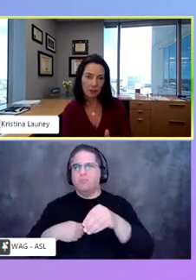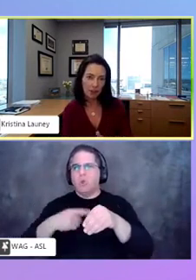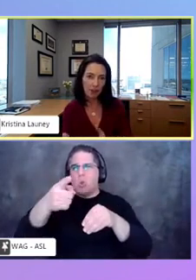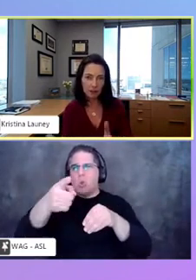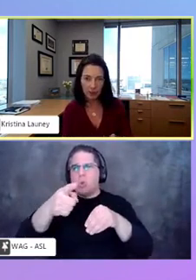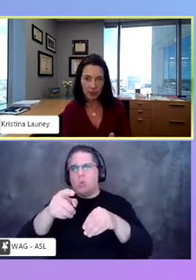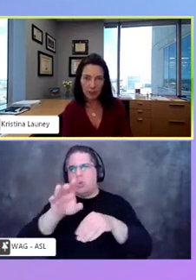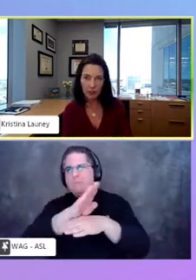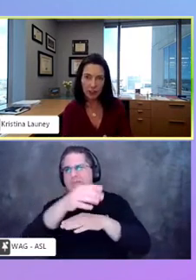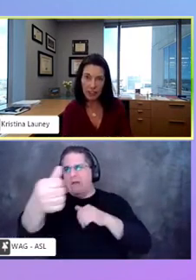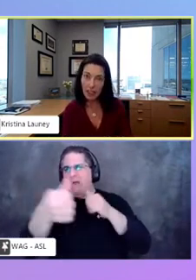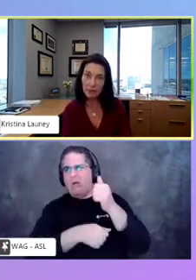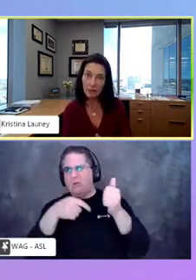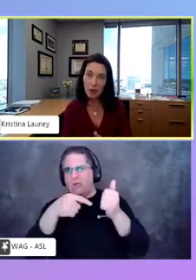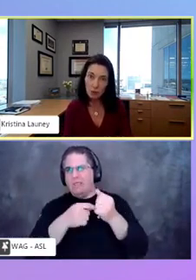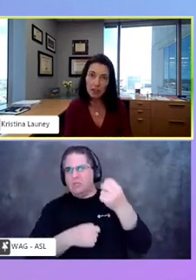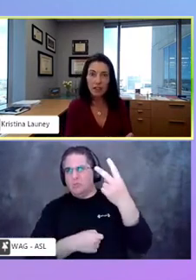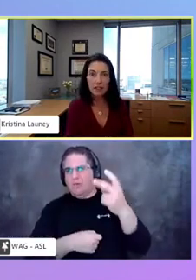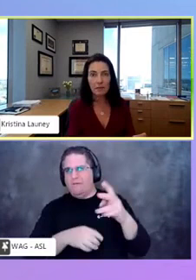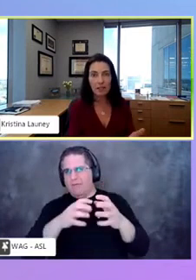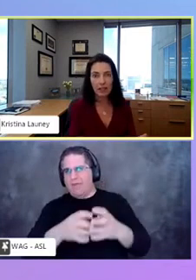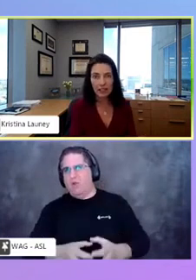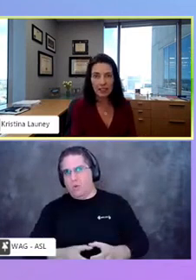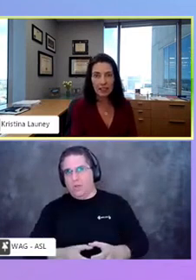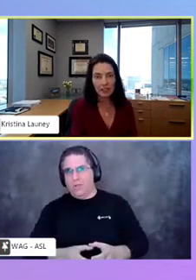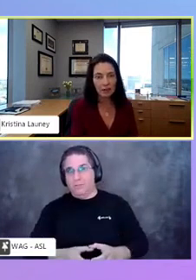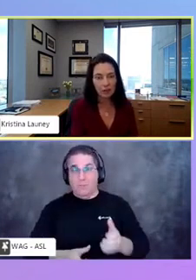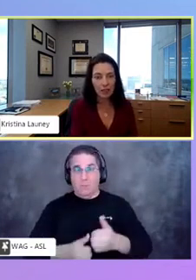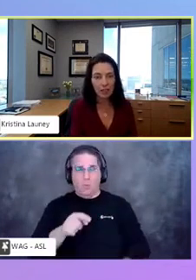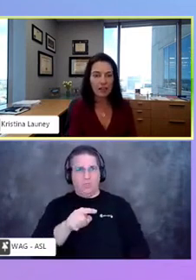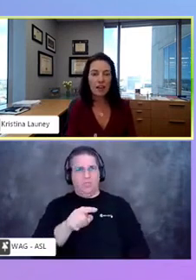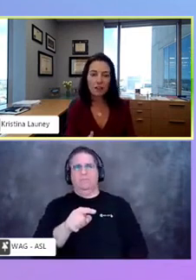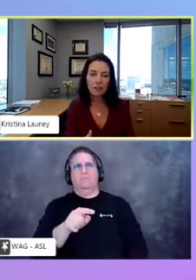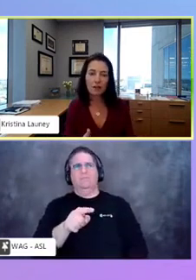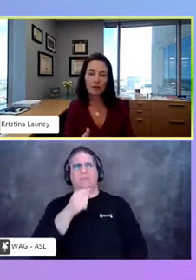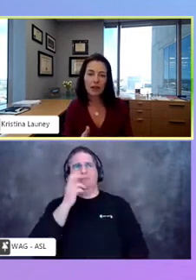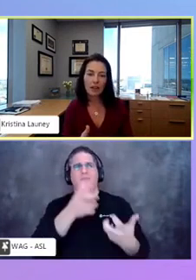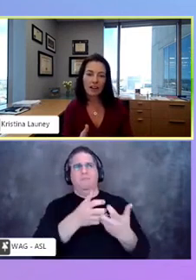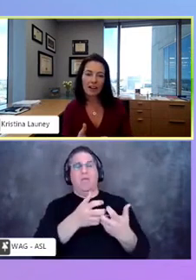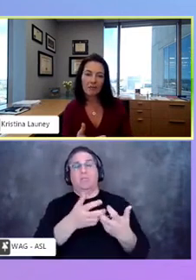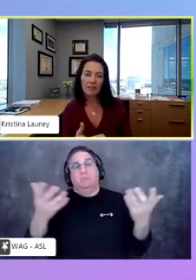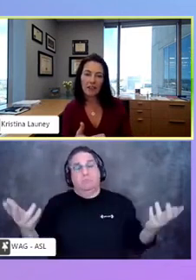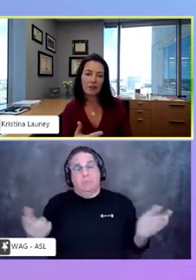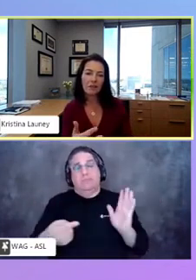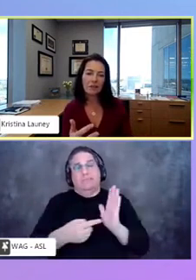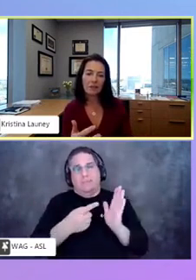three of the ADA. We have into seen courts shoehorn businesses these 12 categories even if the service being provided or